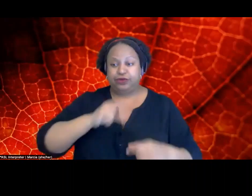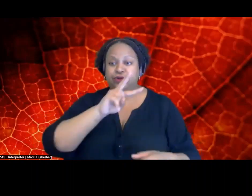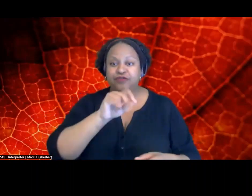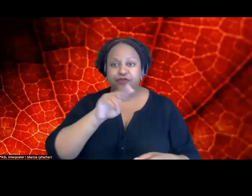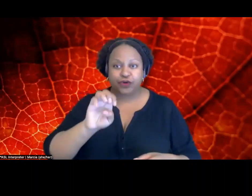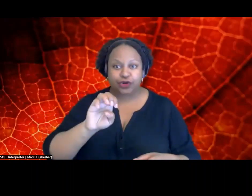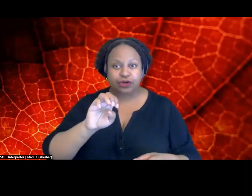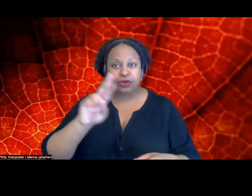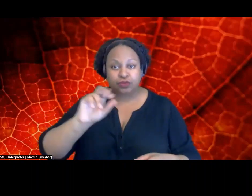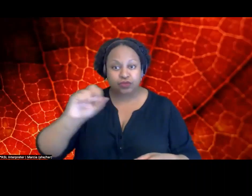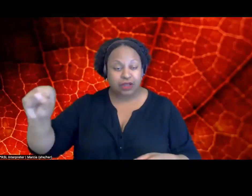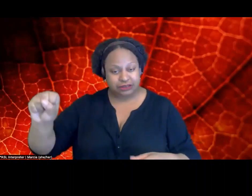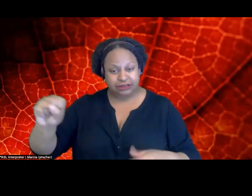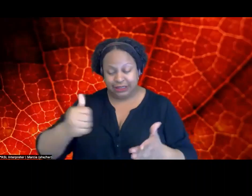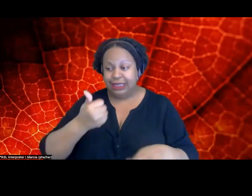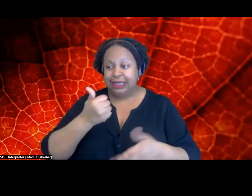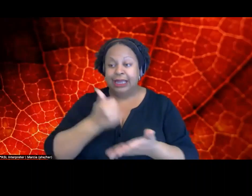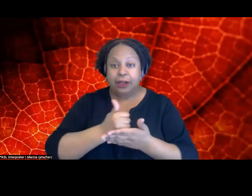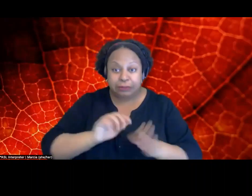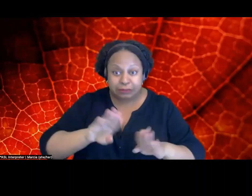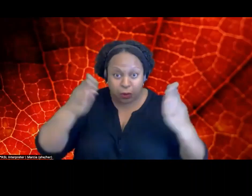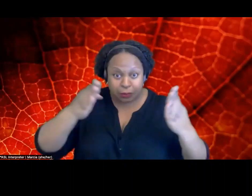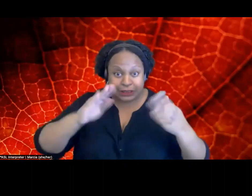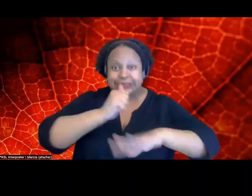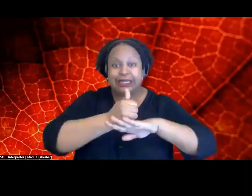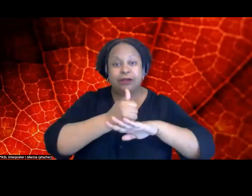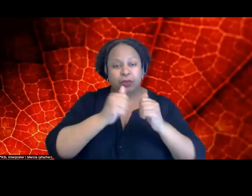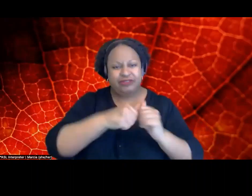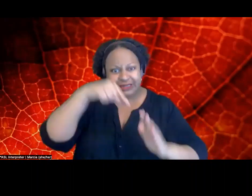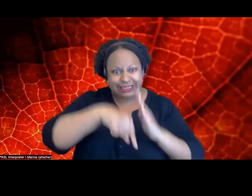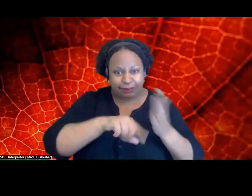Starting with the keynote from Dr. Okanlami,